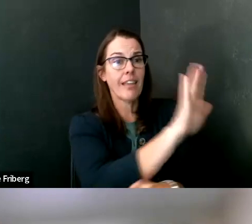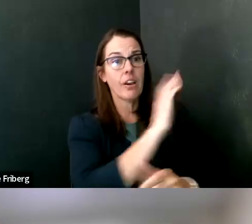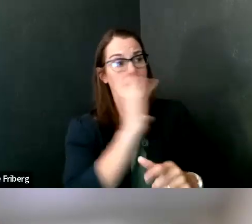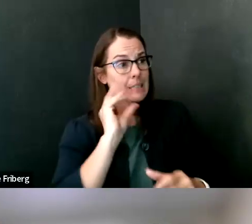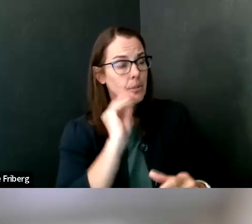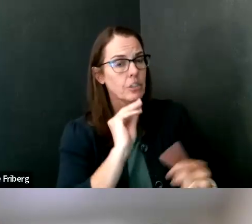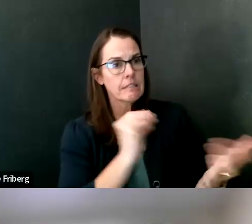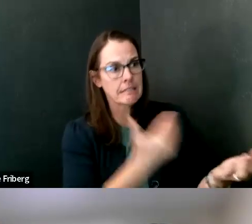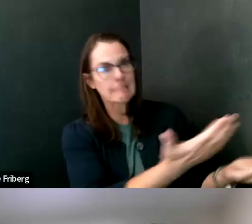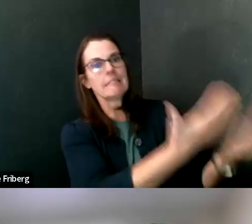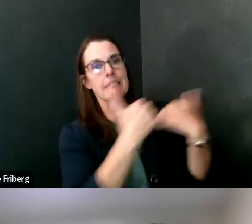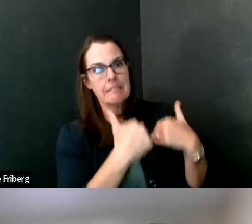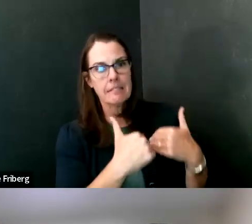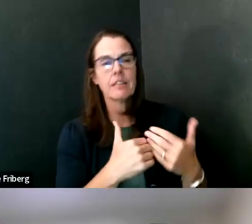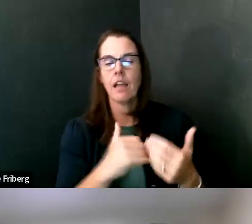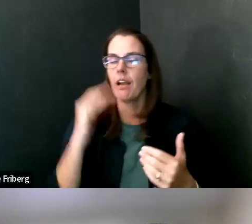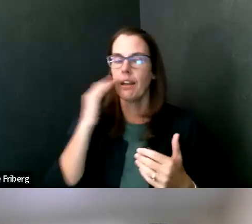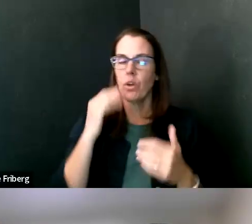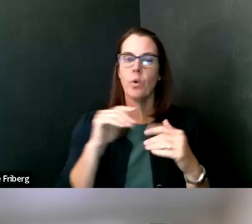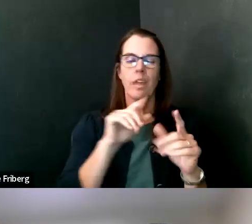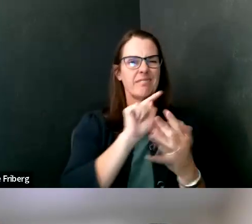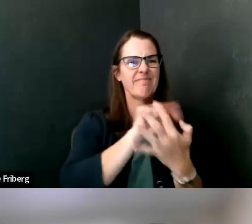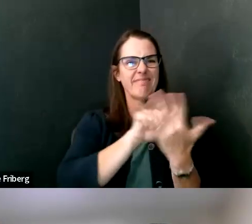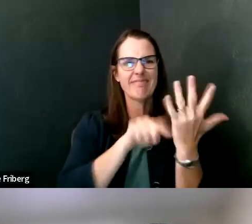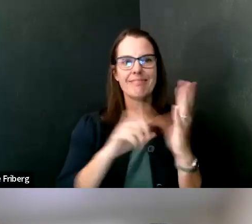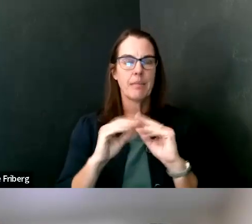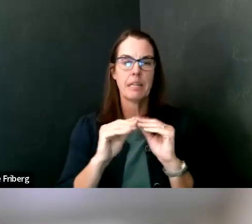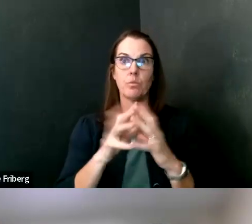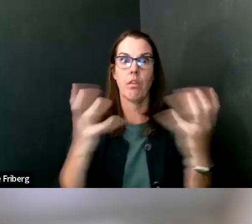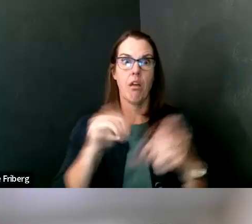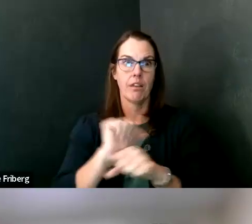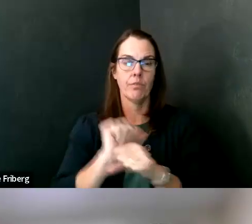um again, I know that those meetings were a lot of work and I really appreciate Lou and Sarah